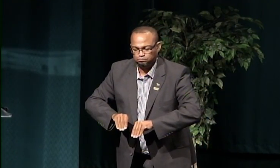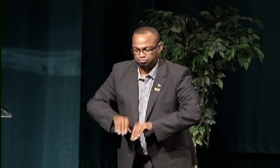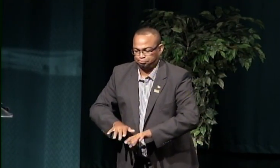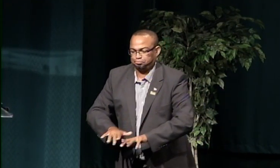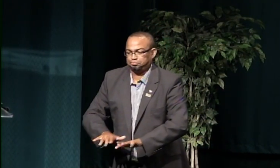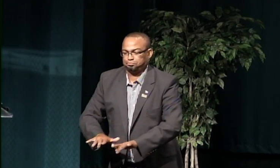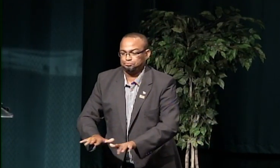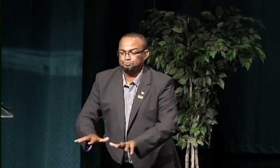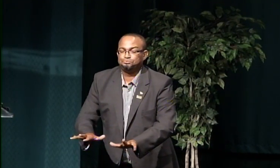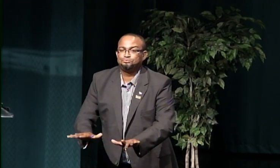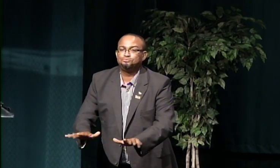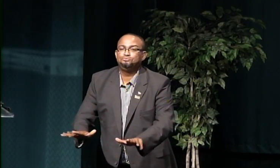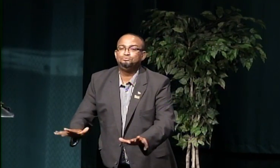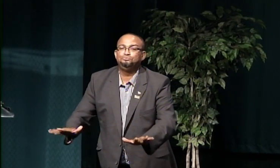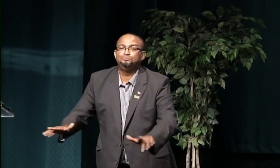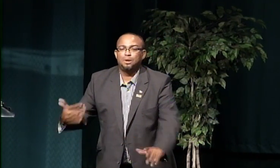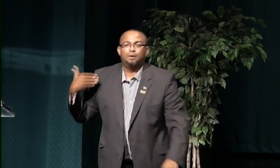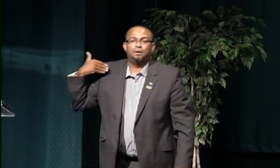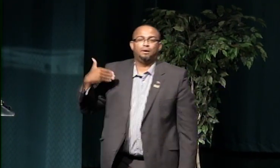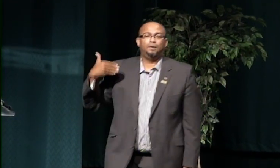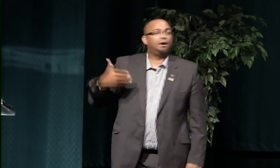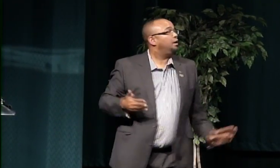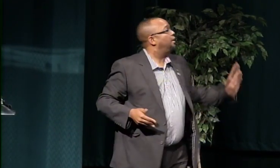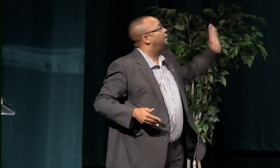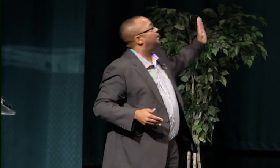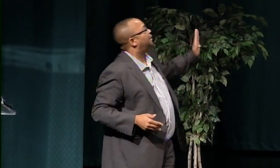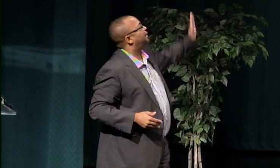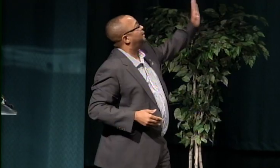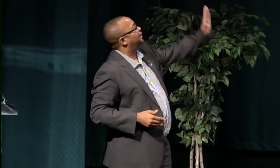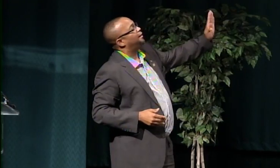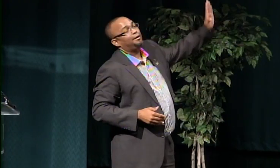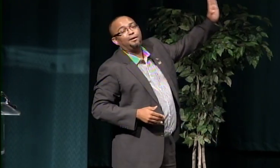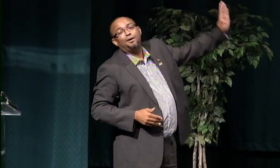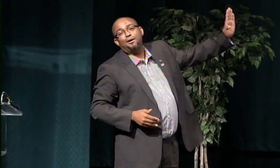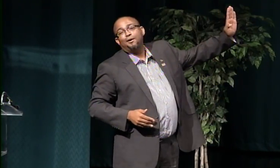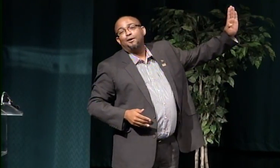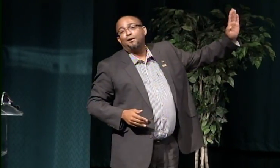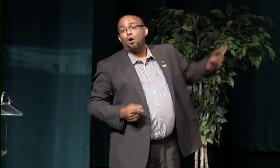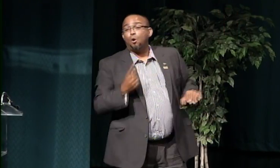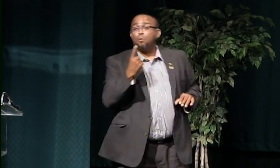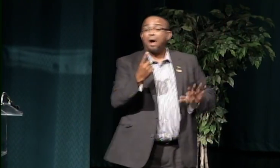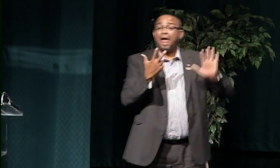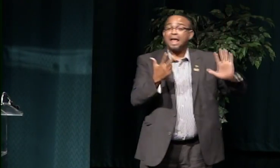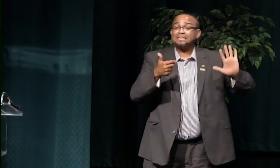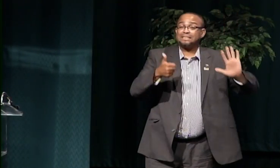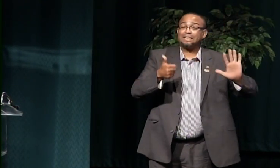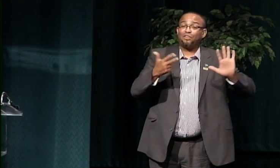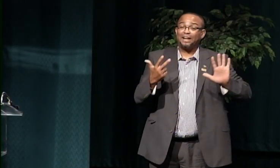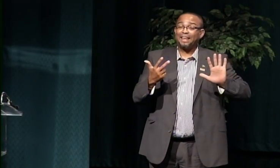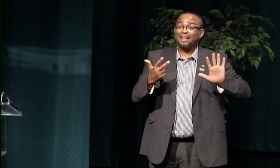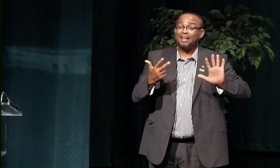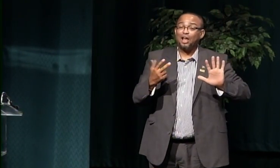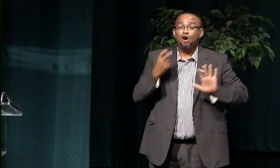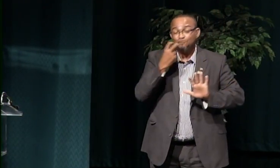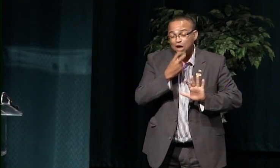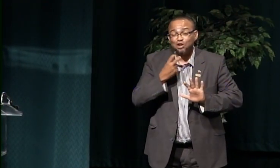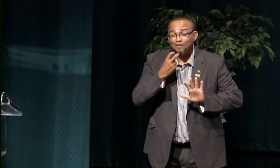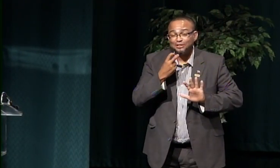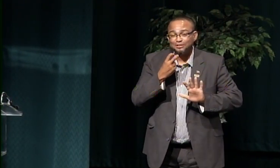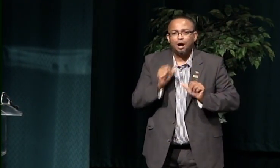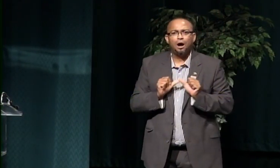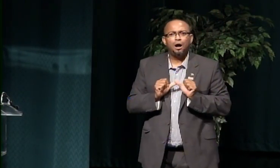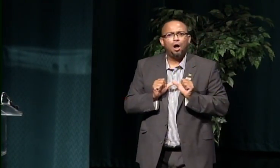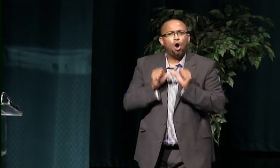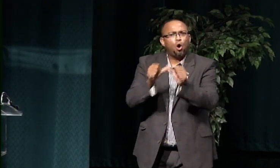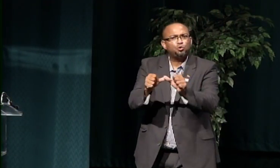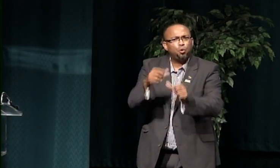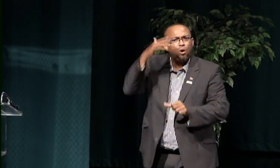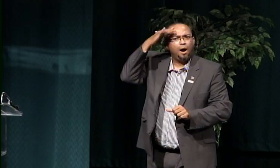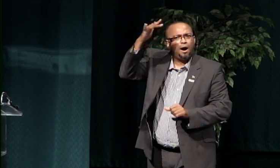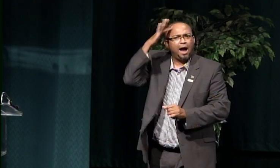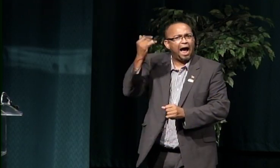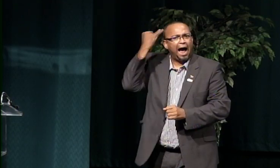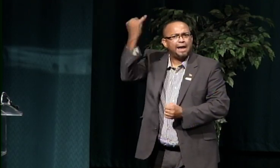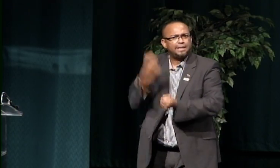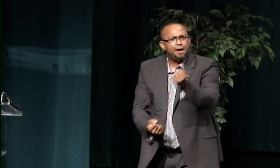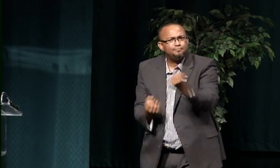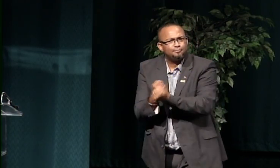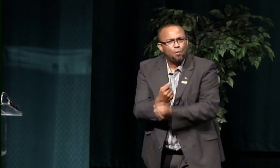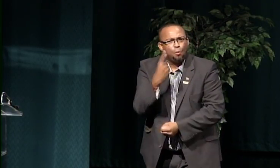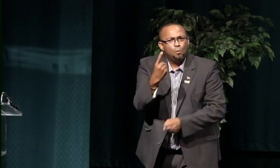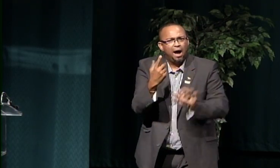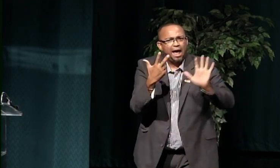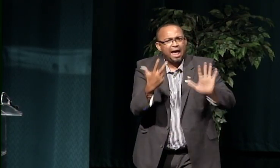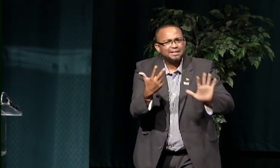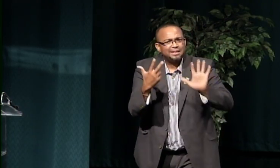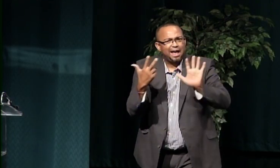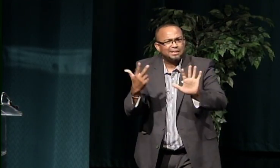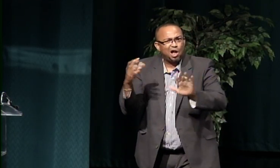And then we move onto 1880 where there was the adoption